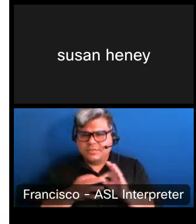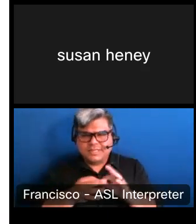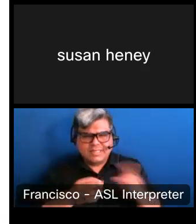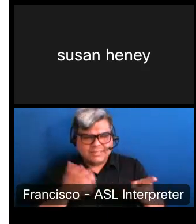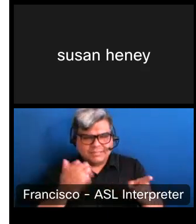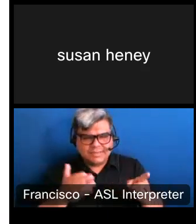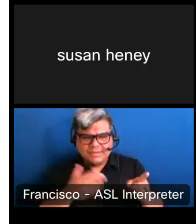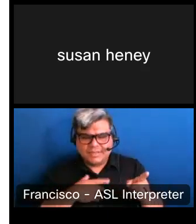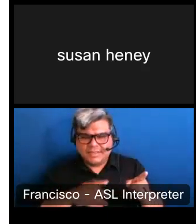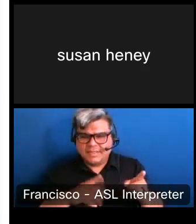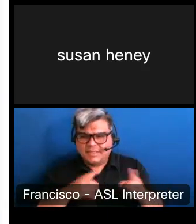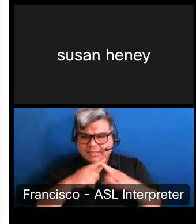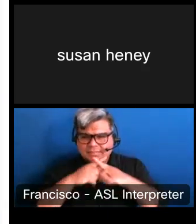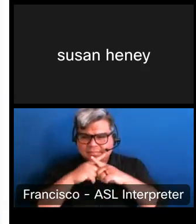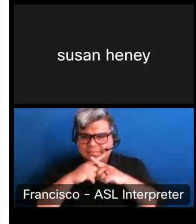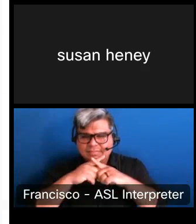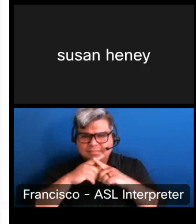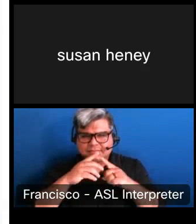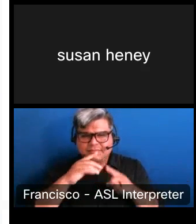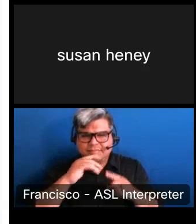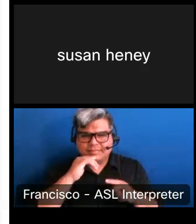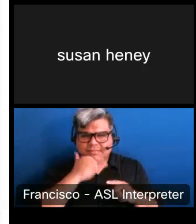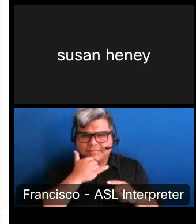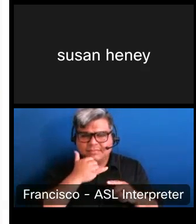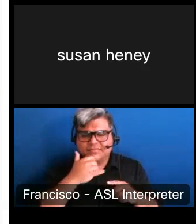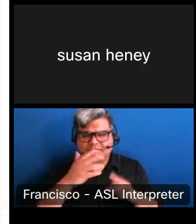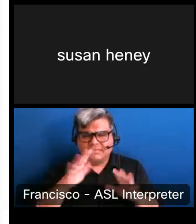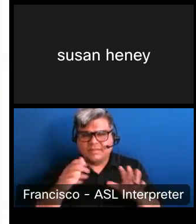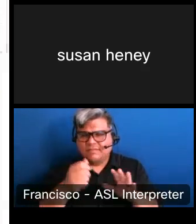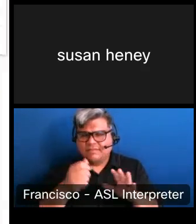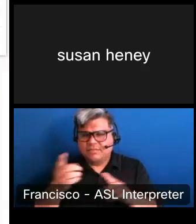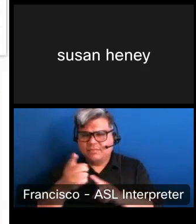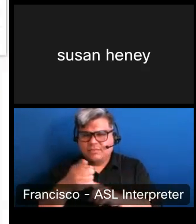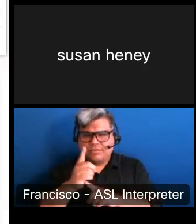is having some technical issues, if we would allow her a few seconds as she's getting back on. Thank you.